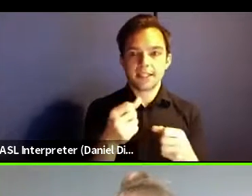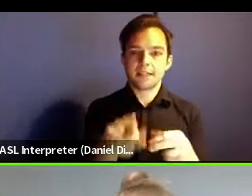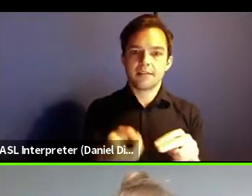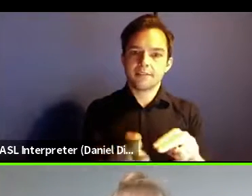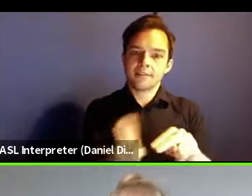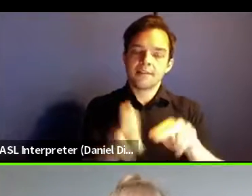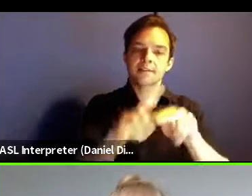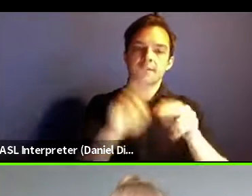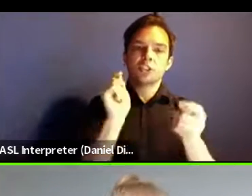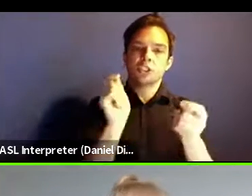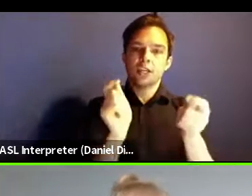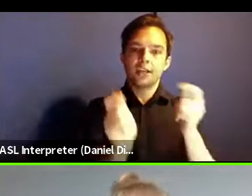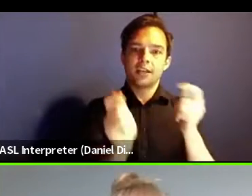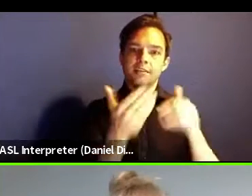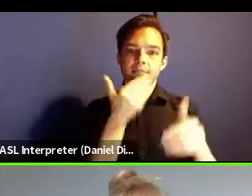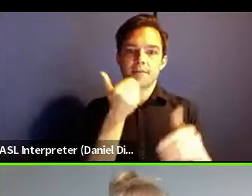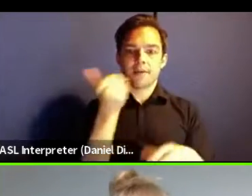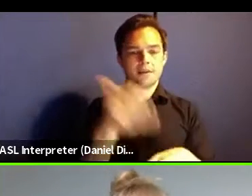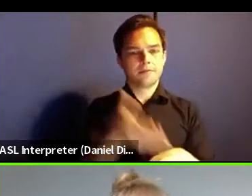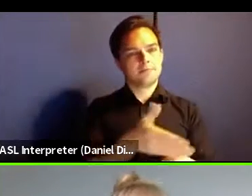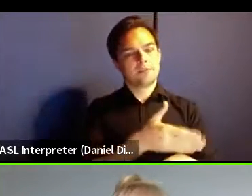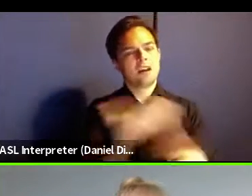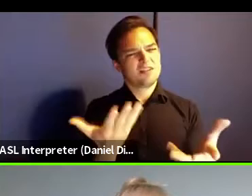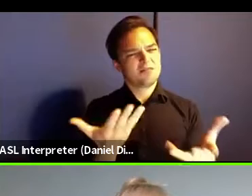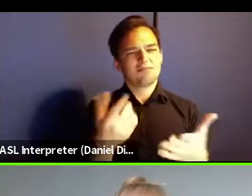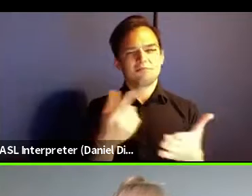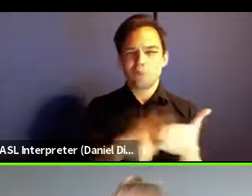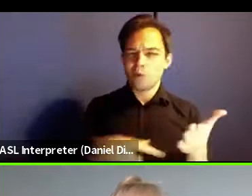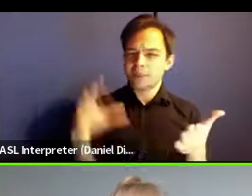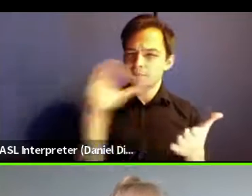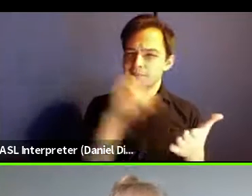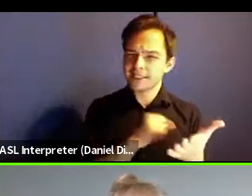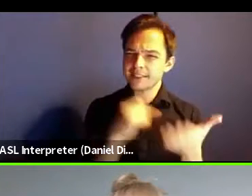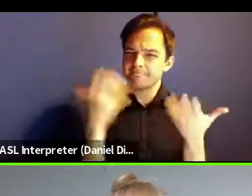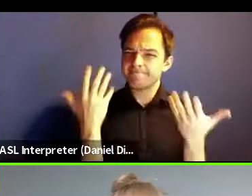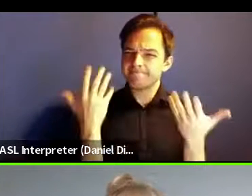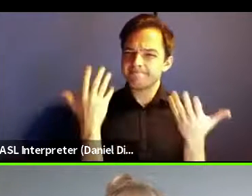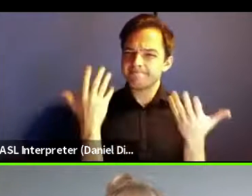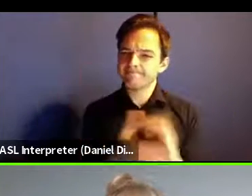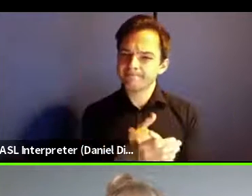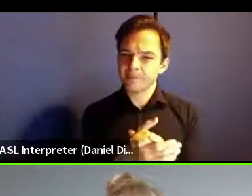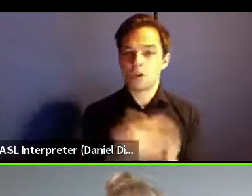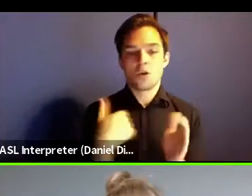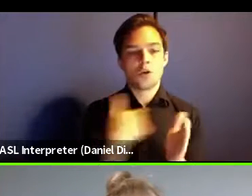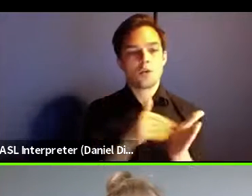and I can say what was missing. And we often quote John Amaechi's,